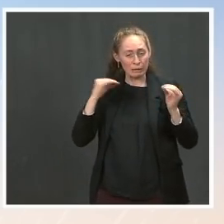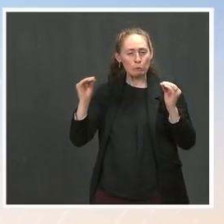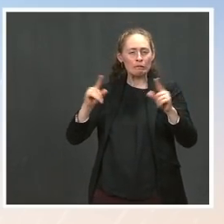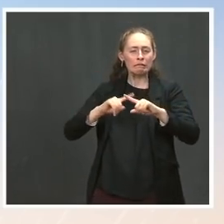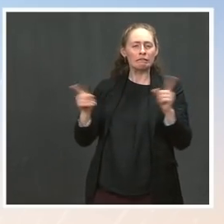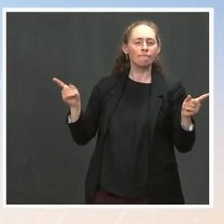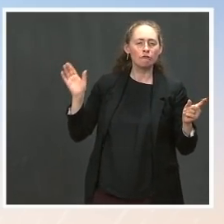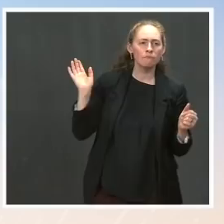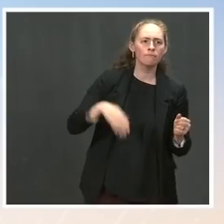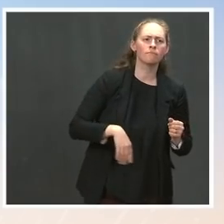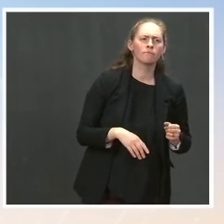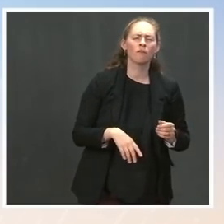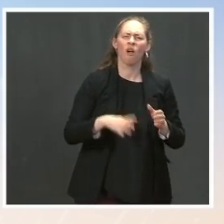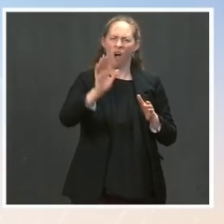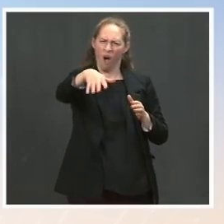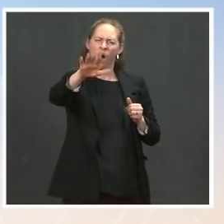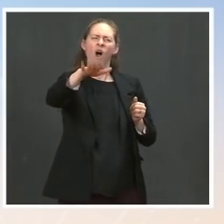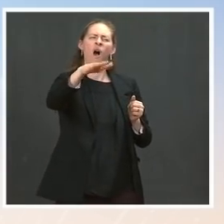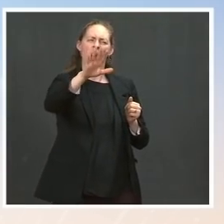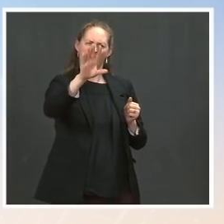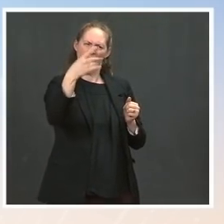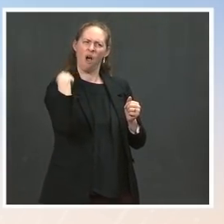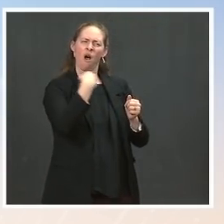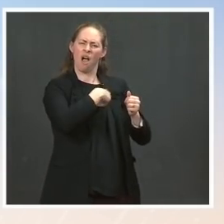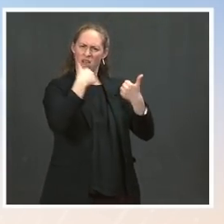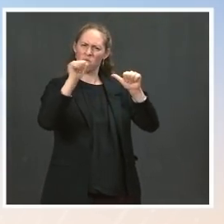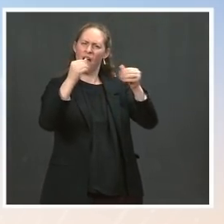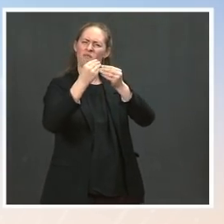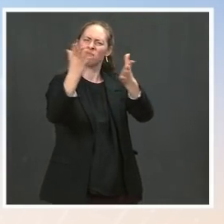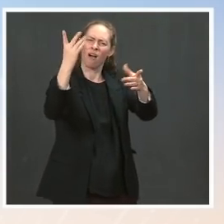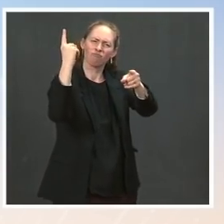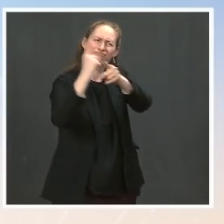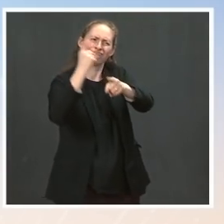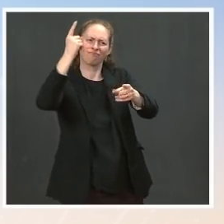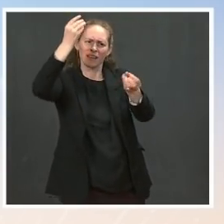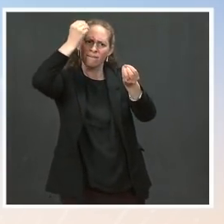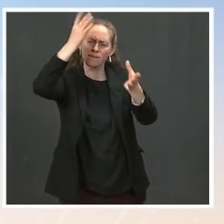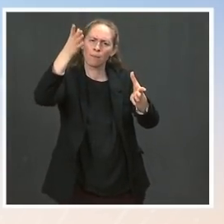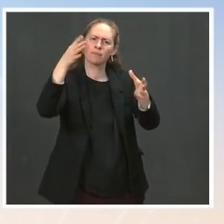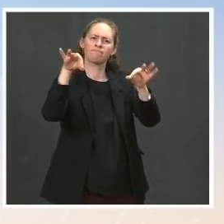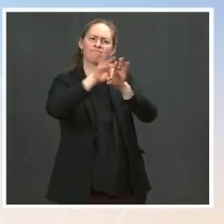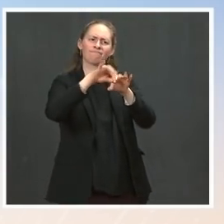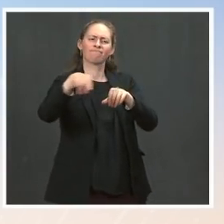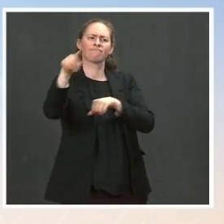is provide accurate information about what getting a vaccine will enable the American people to do;